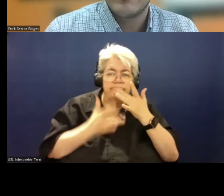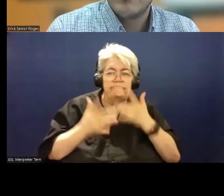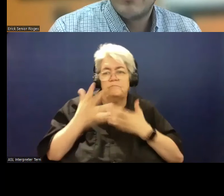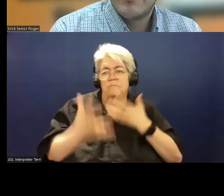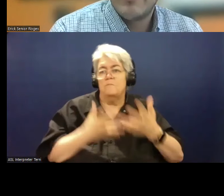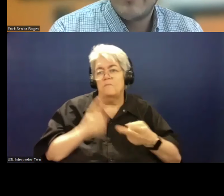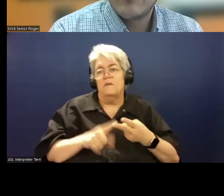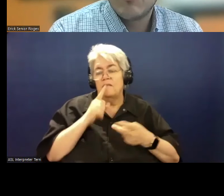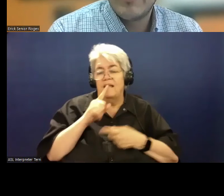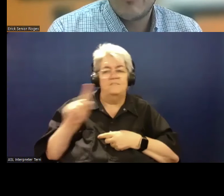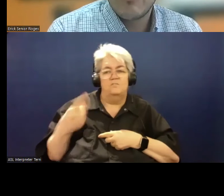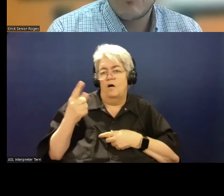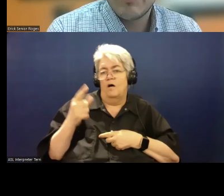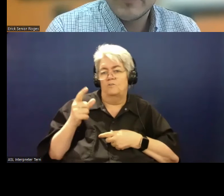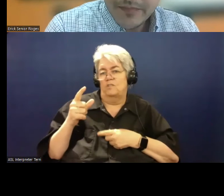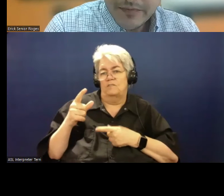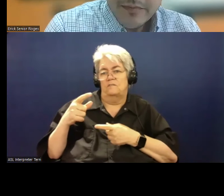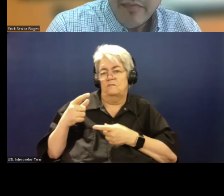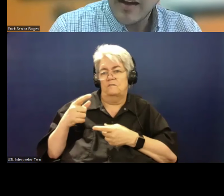AND TOO MANY OTHER GROUPS.